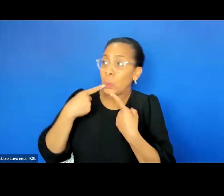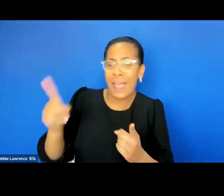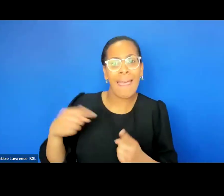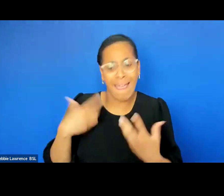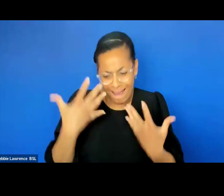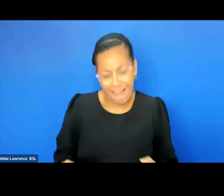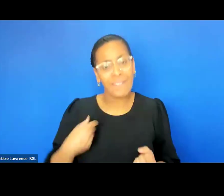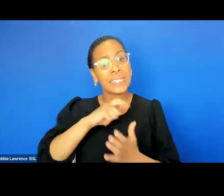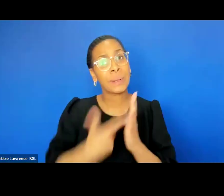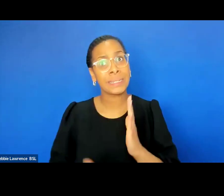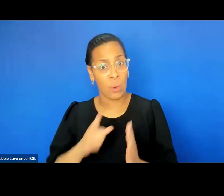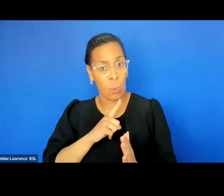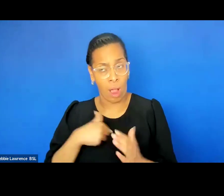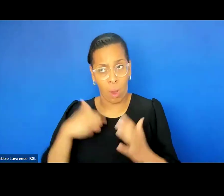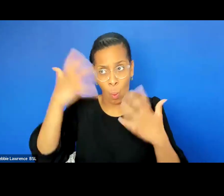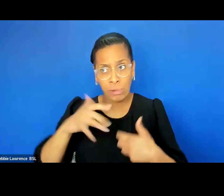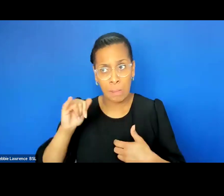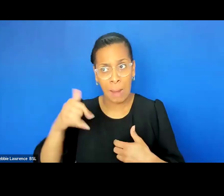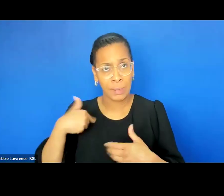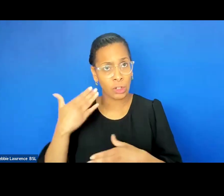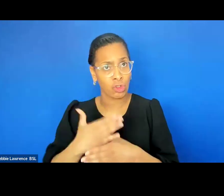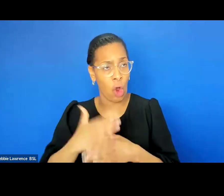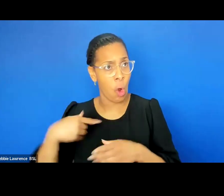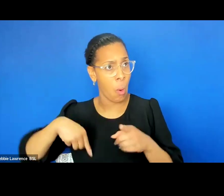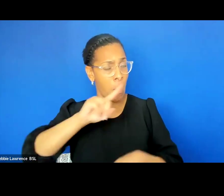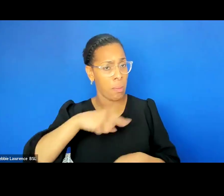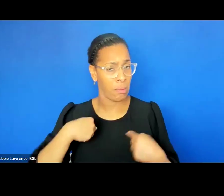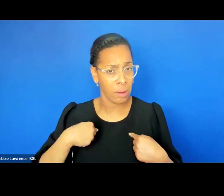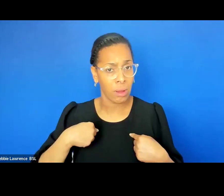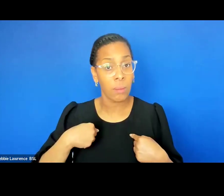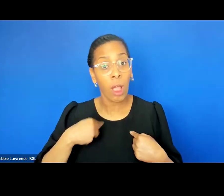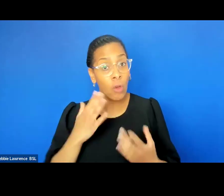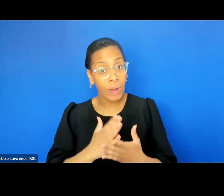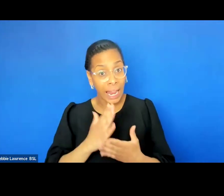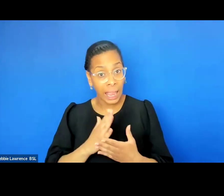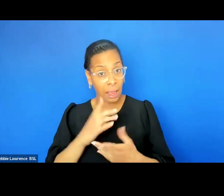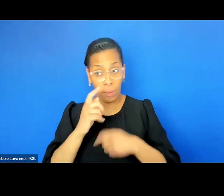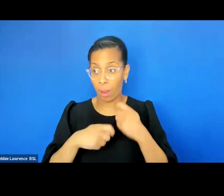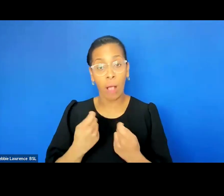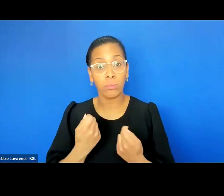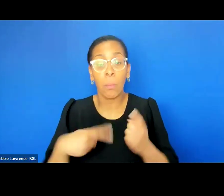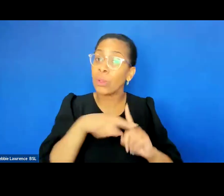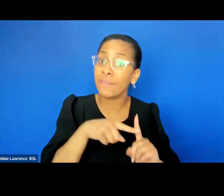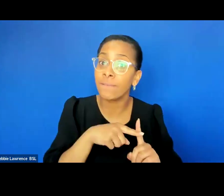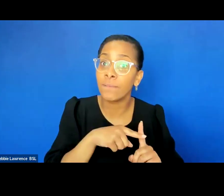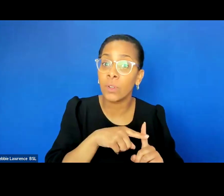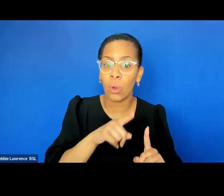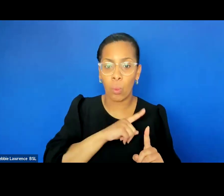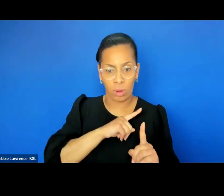But it worked in my favor. I was appointed as a disability focal point, although that was terrifying because I'd never heard of the CRPD,